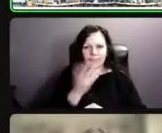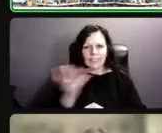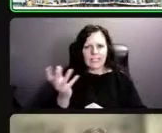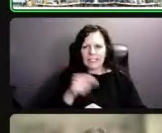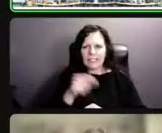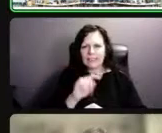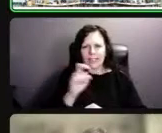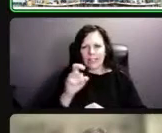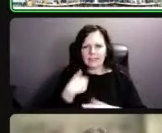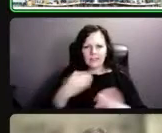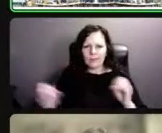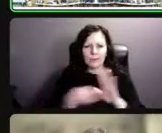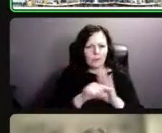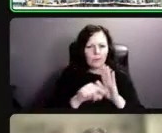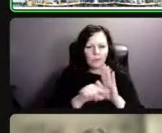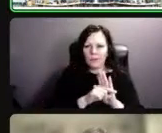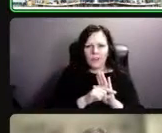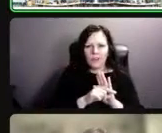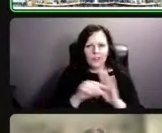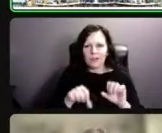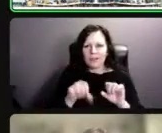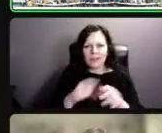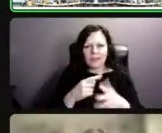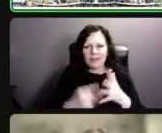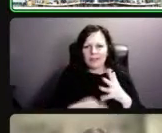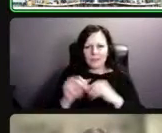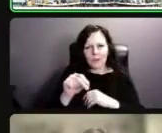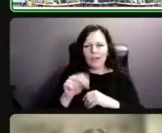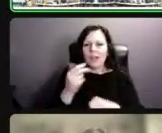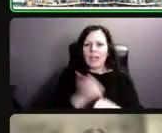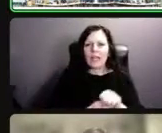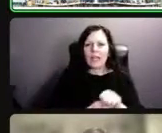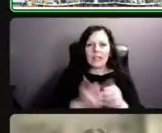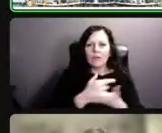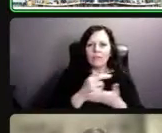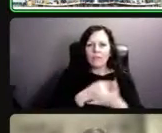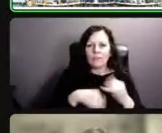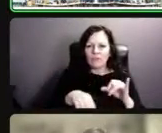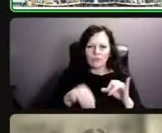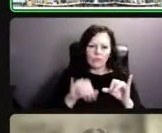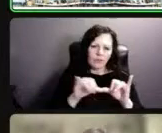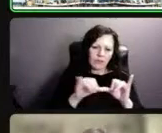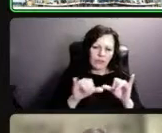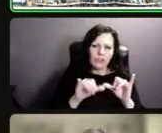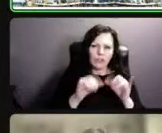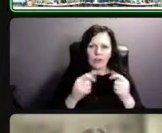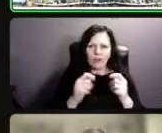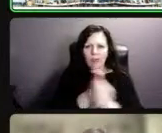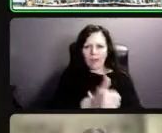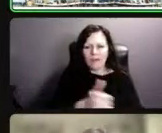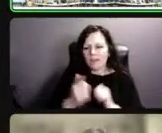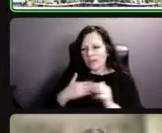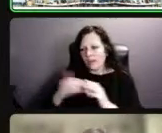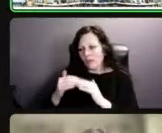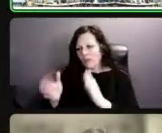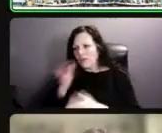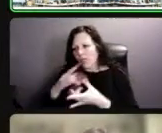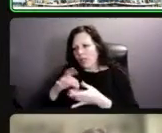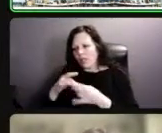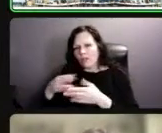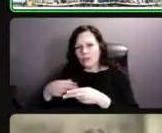I WOULD NOT SAY THAT THIS TAX